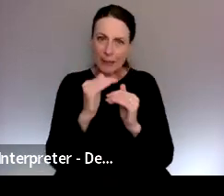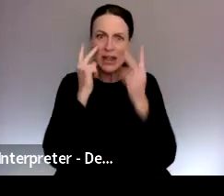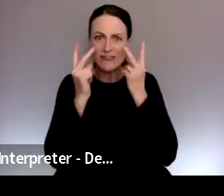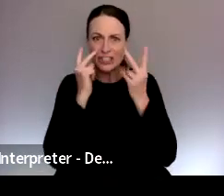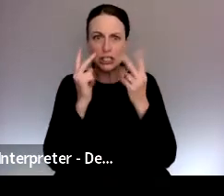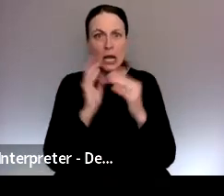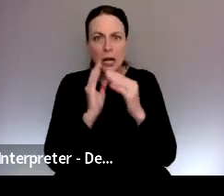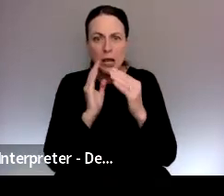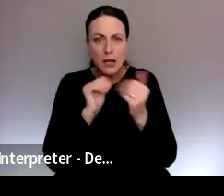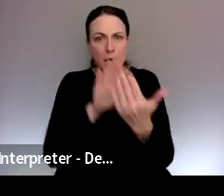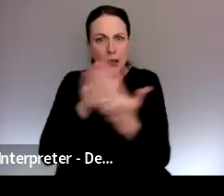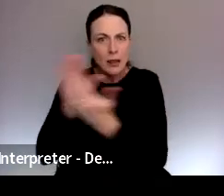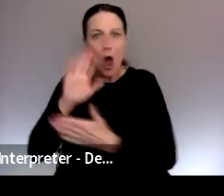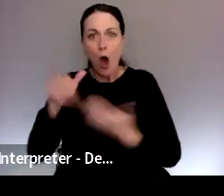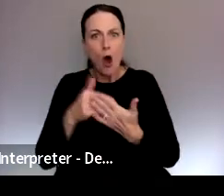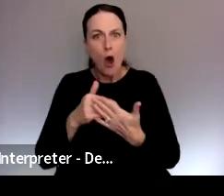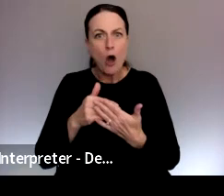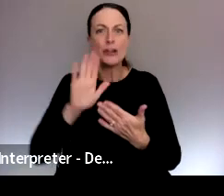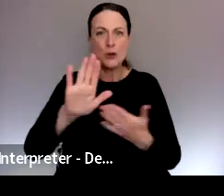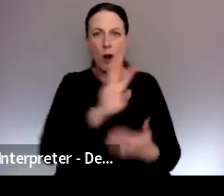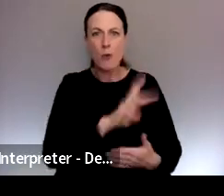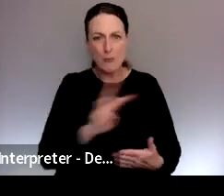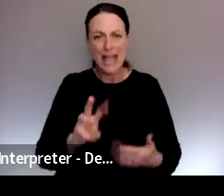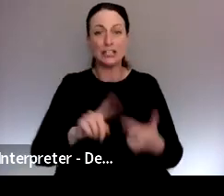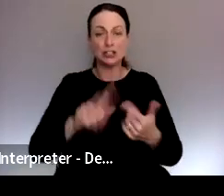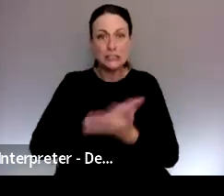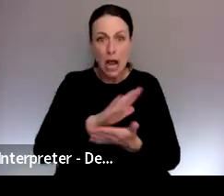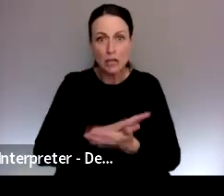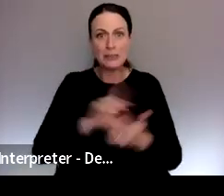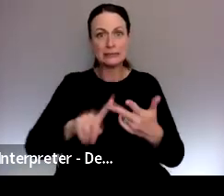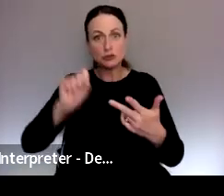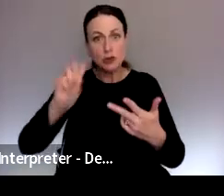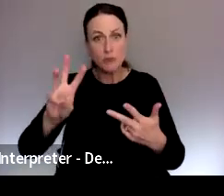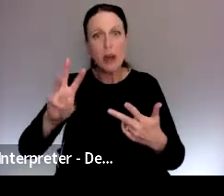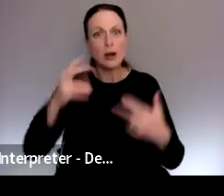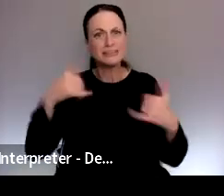encounter nearly all aspects of a web page and documents or software.